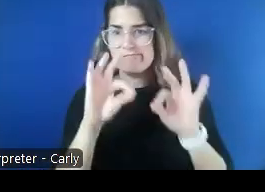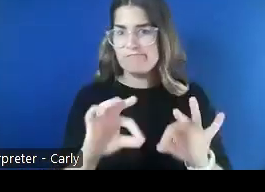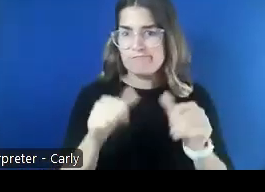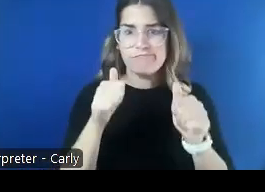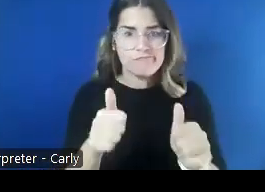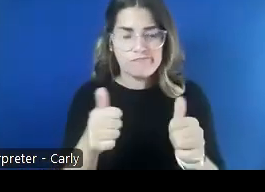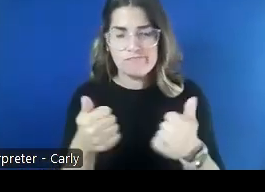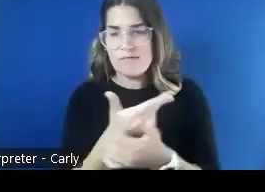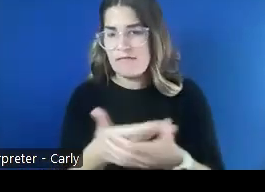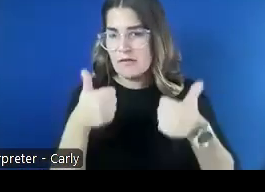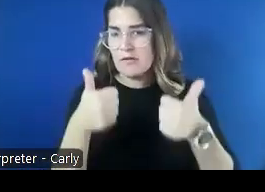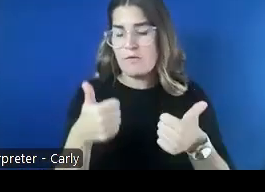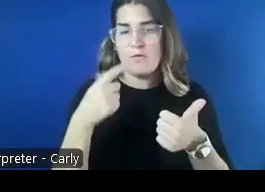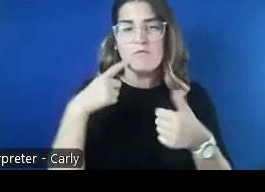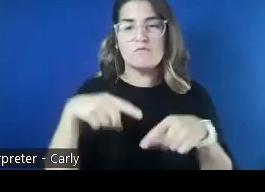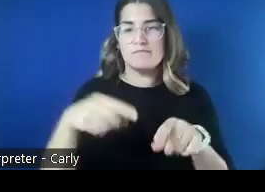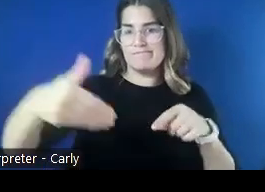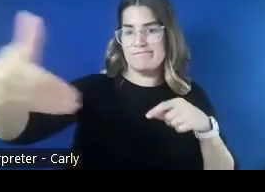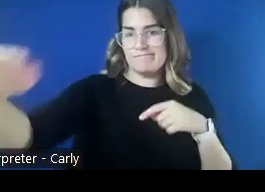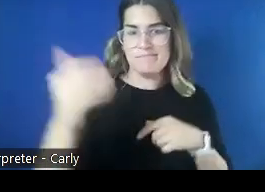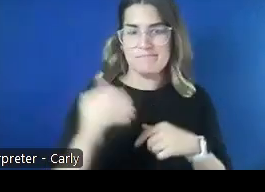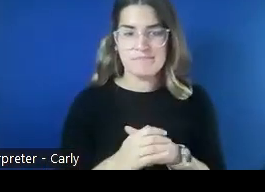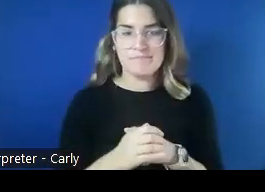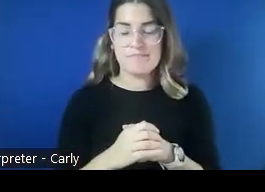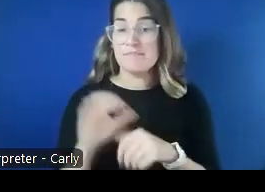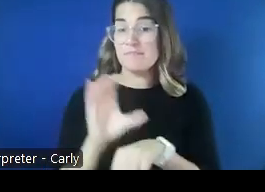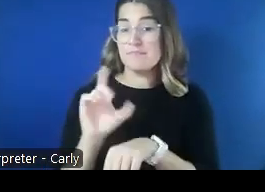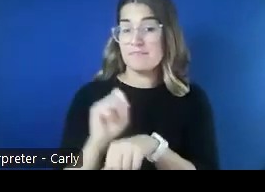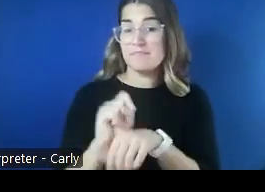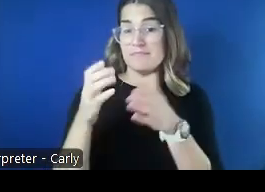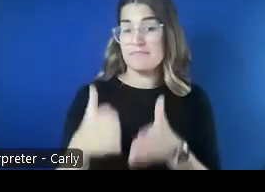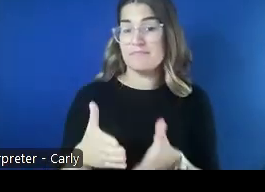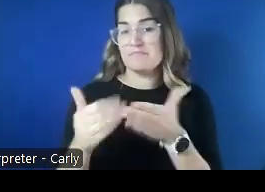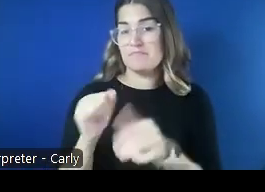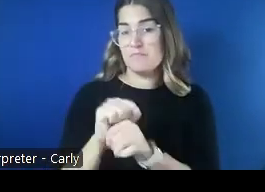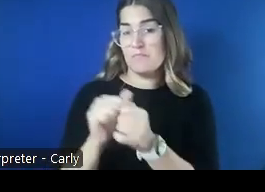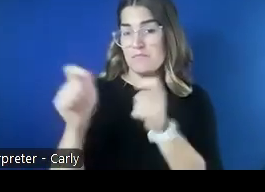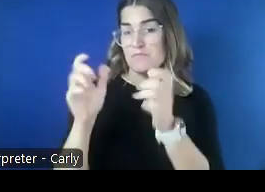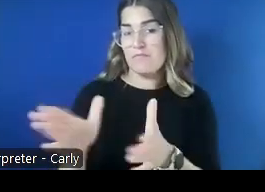consultant's visits and the consultant may also work with the director on ways to communicate with